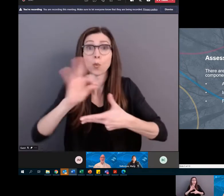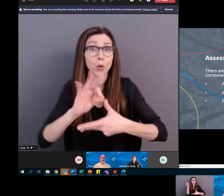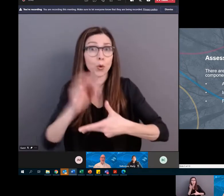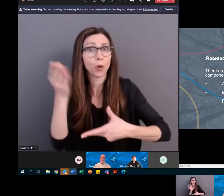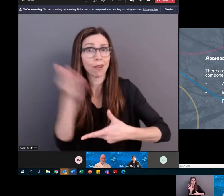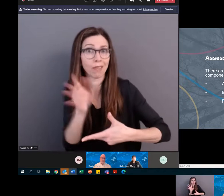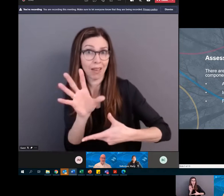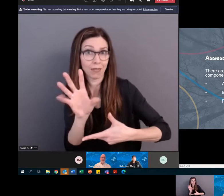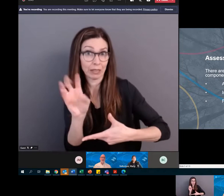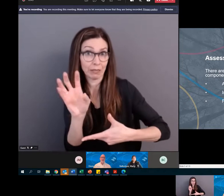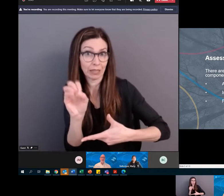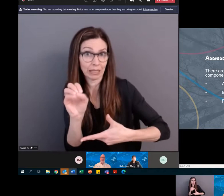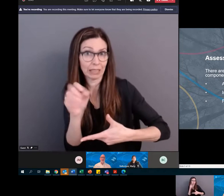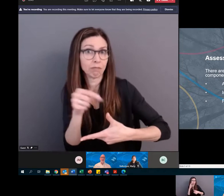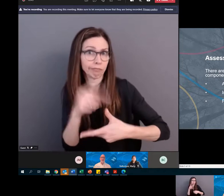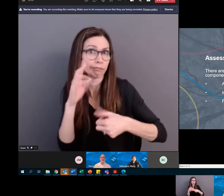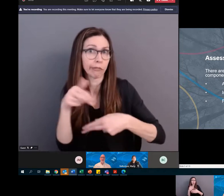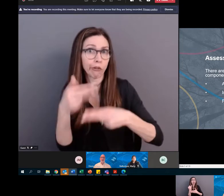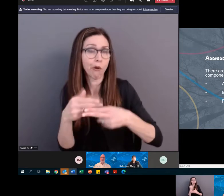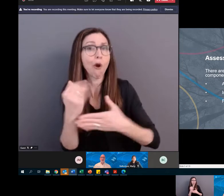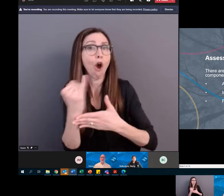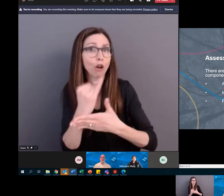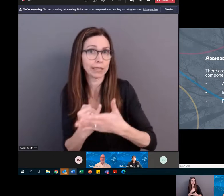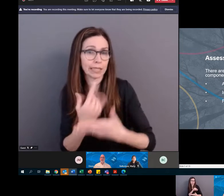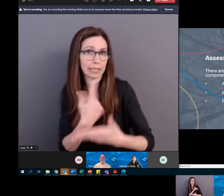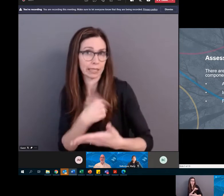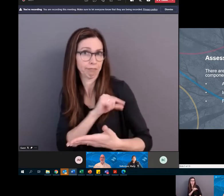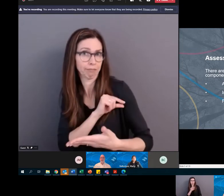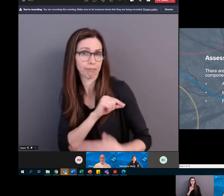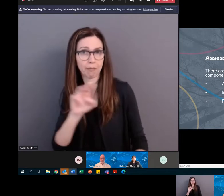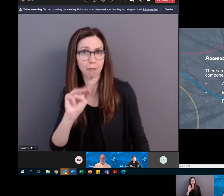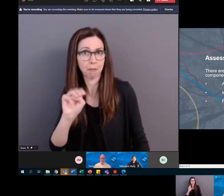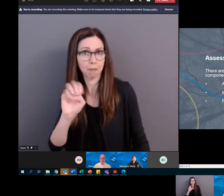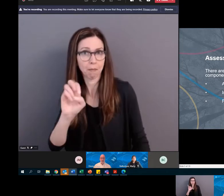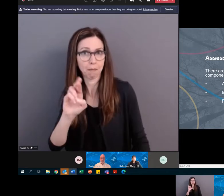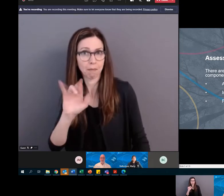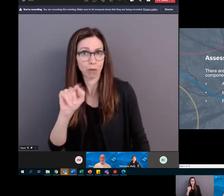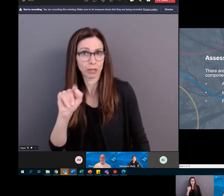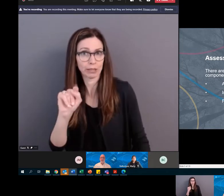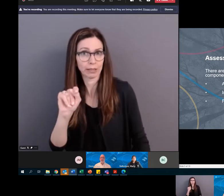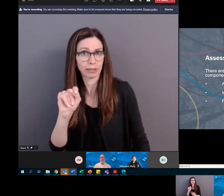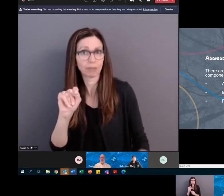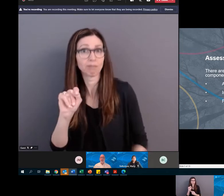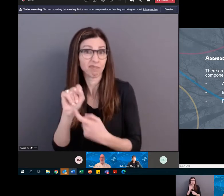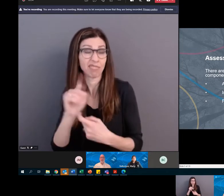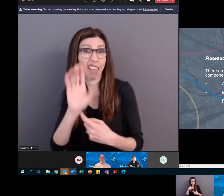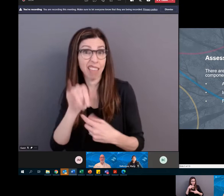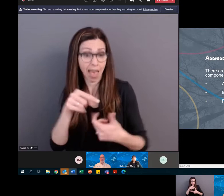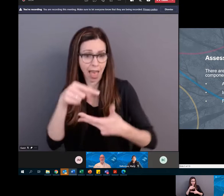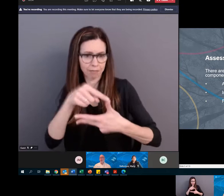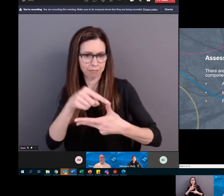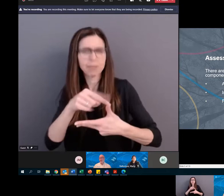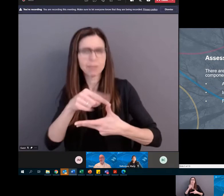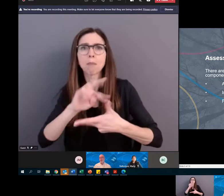As you'll see in the guidelines, your project's artistic merit score